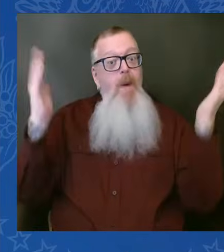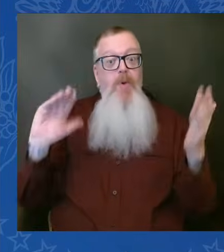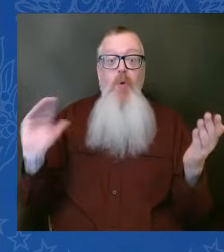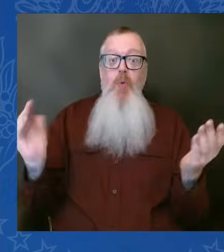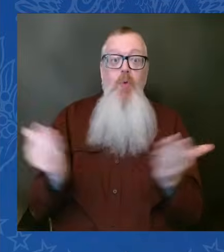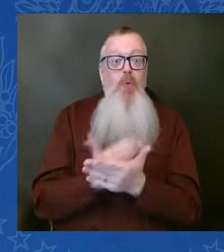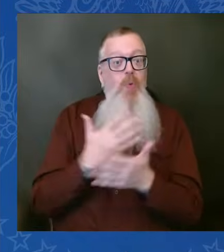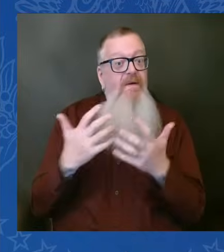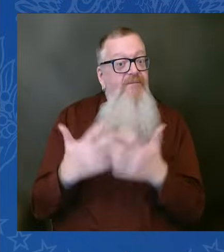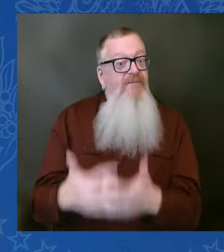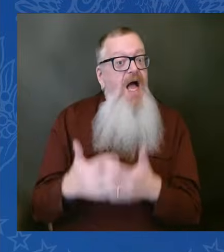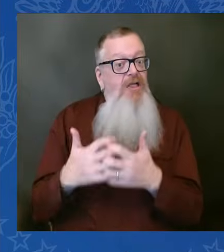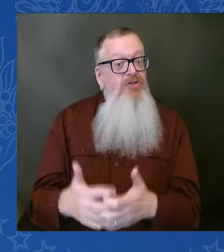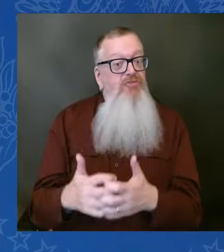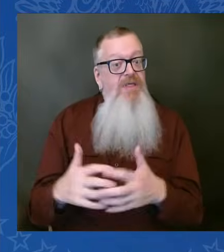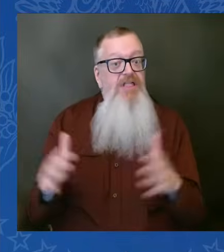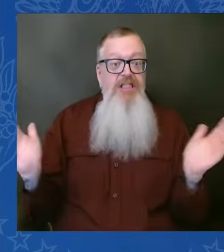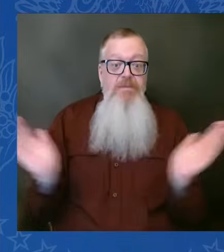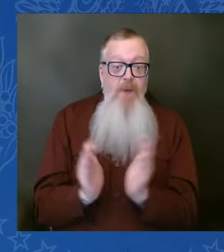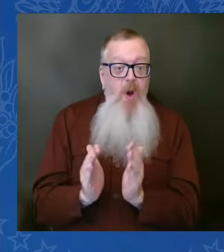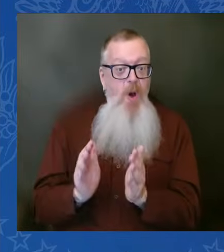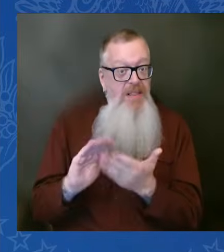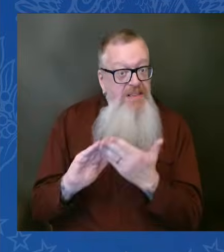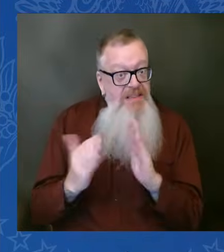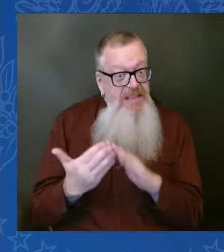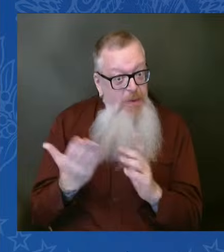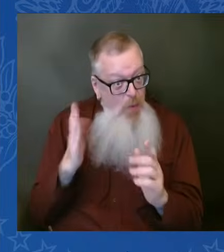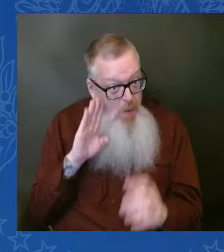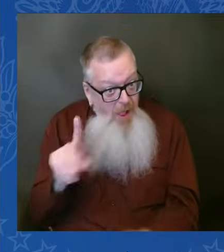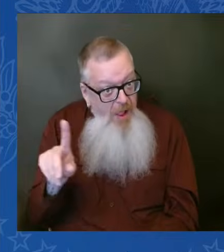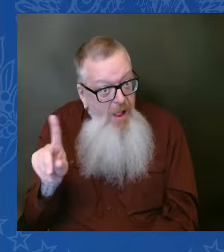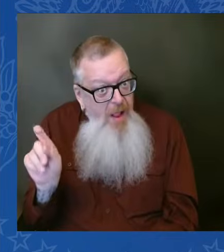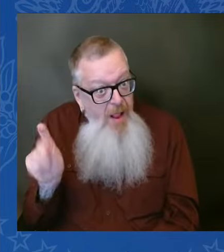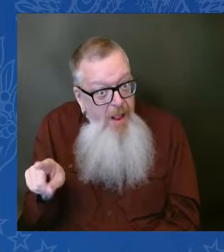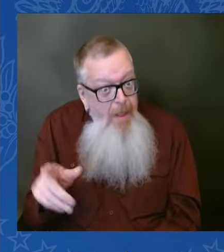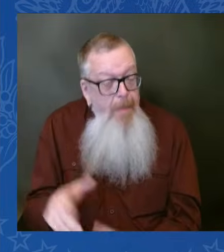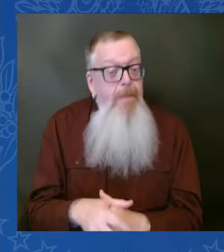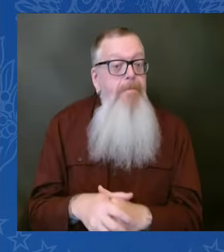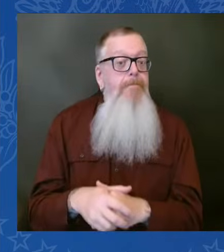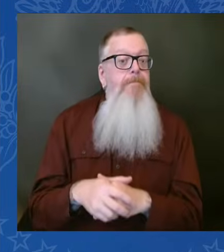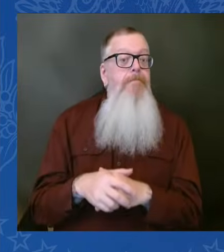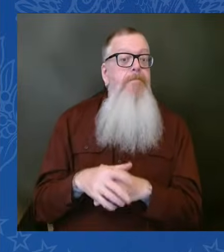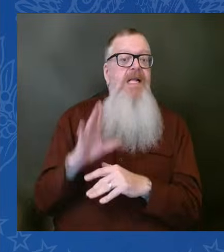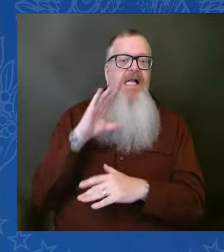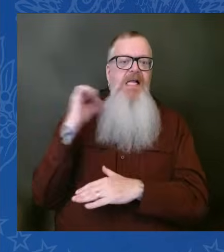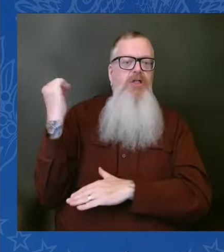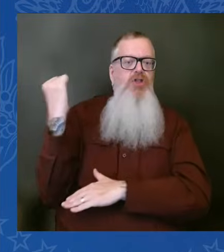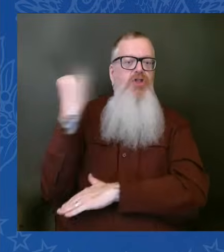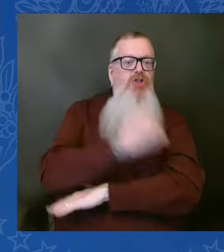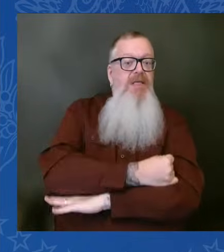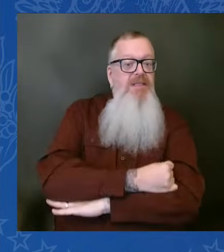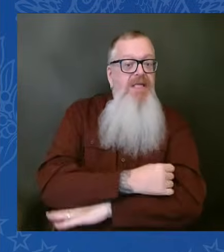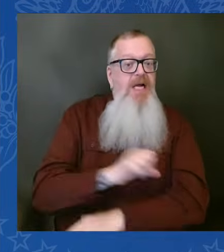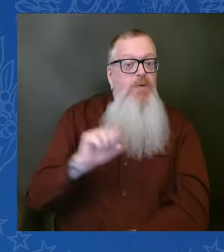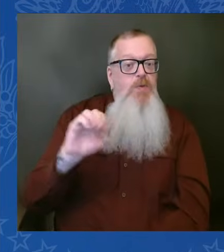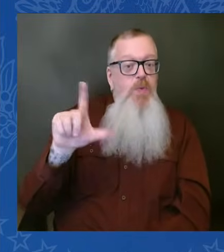Will he shut down a new solar factory being built in -- in Carterville [Cartersville], Georgia? Are they going to do that?